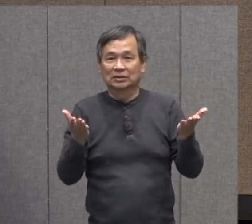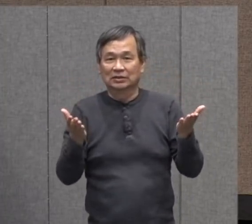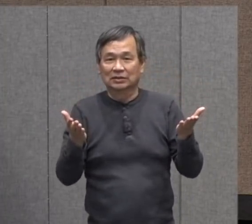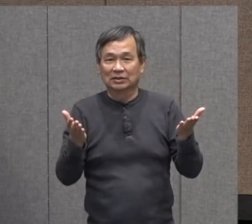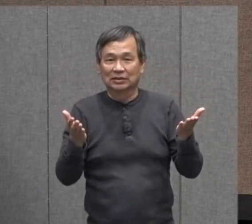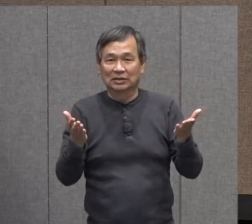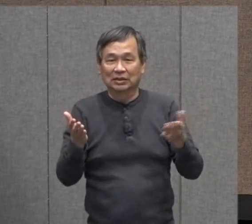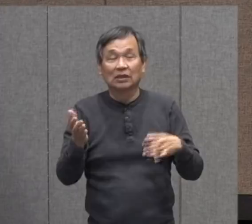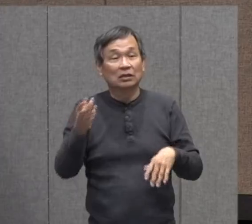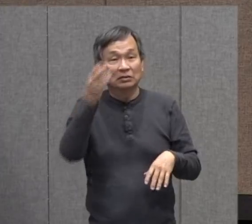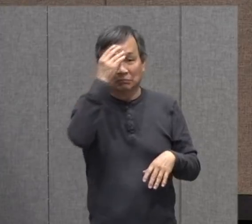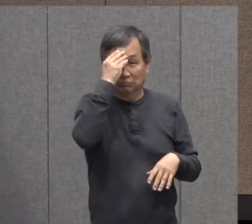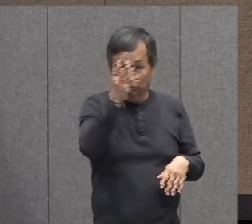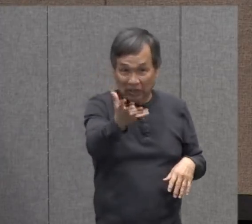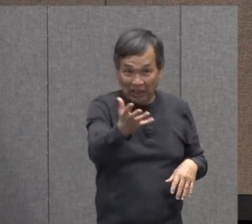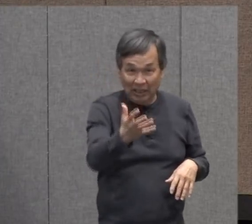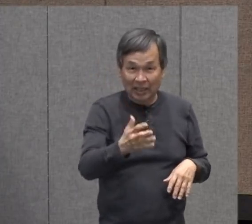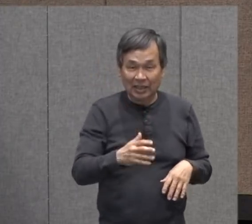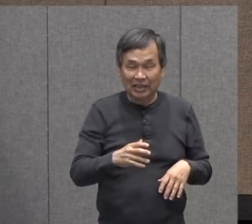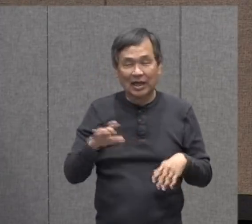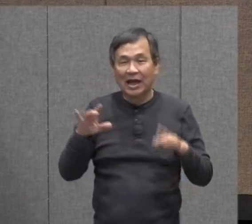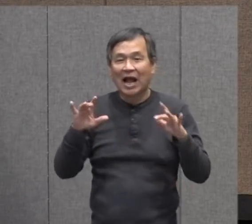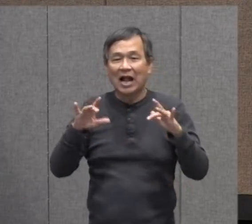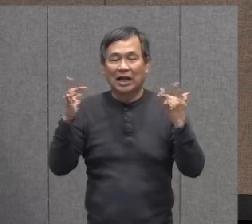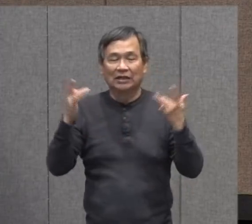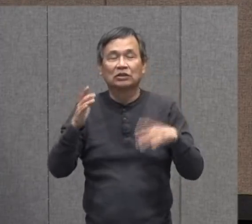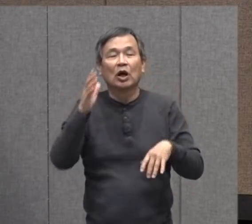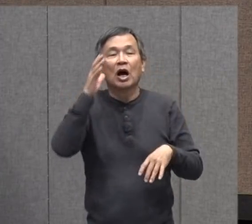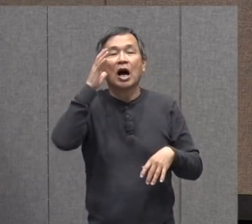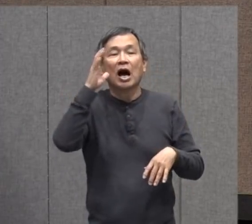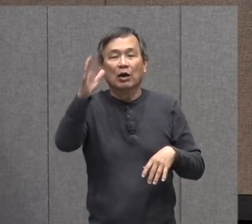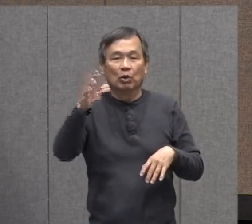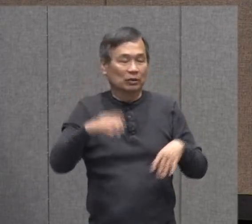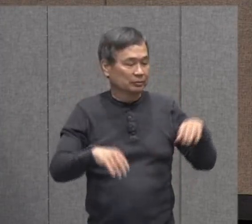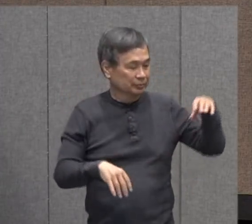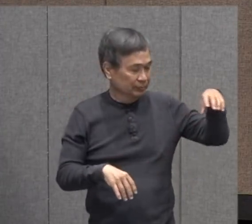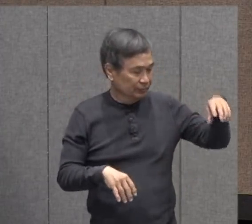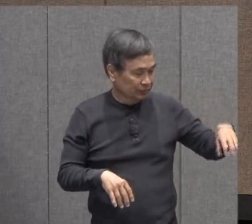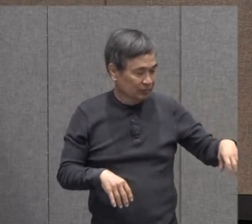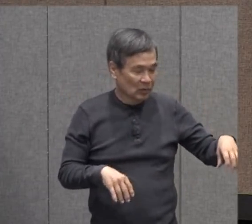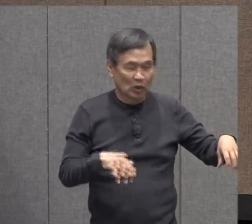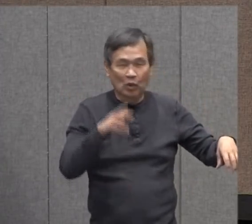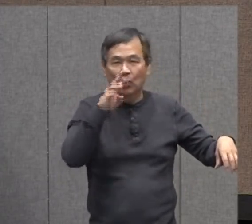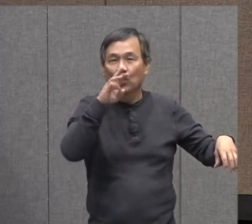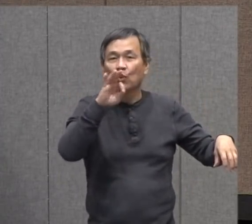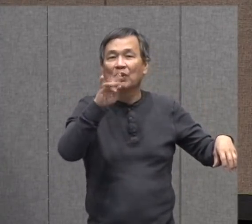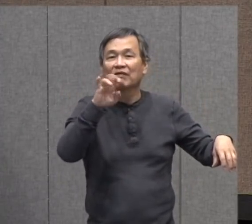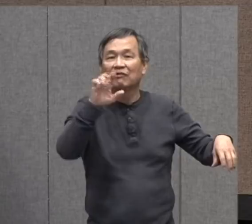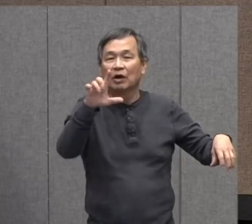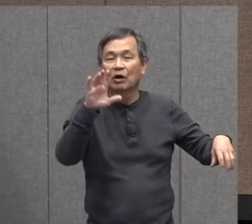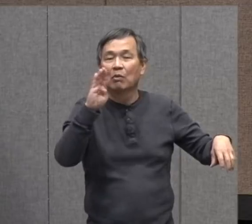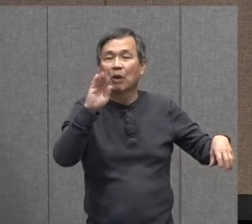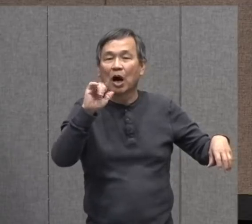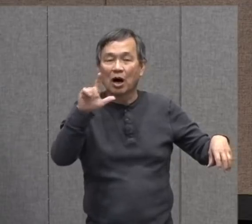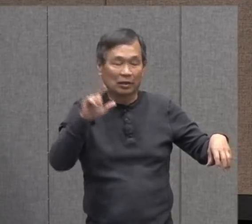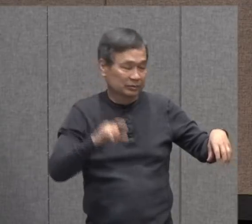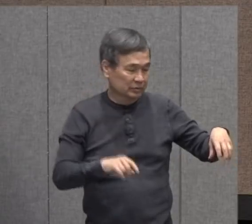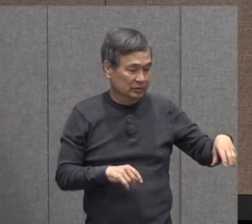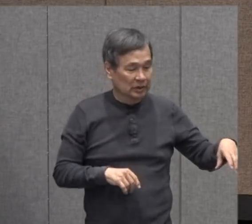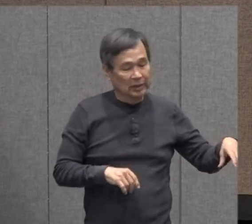This is definitely the lightest object I brought. The next lightest object I think is the tennis ball